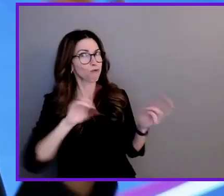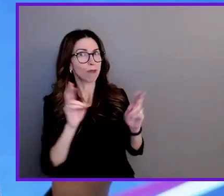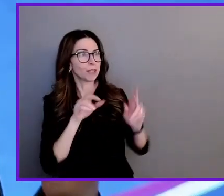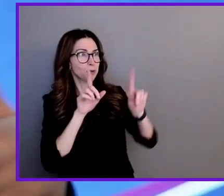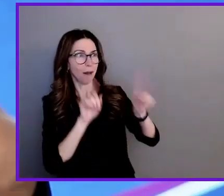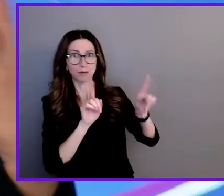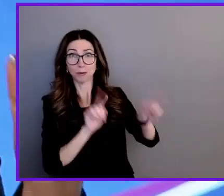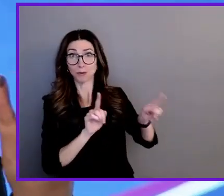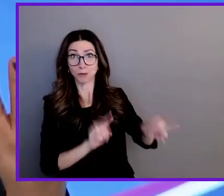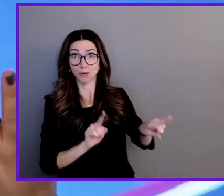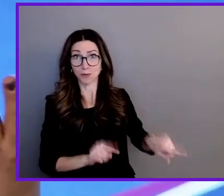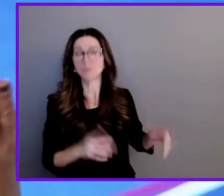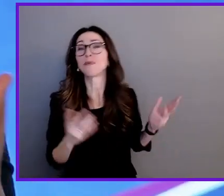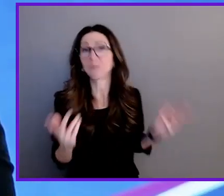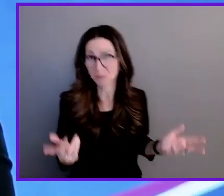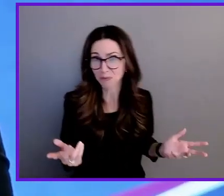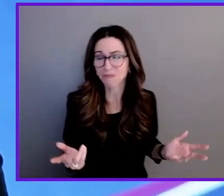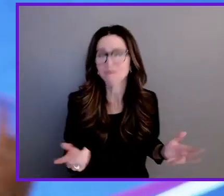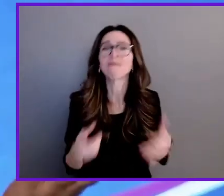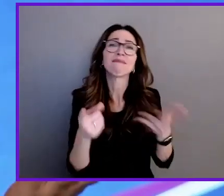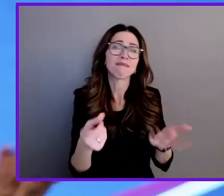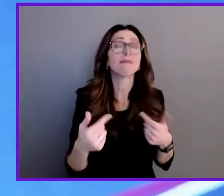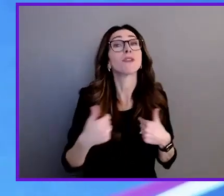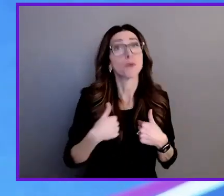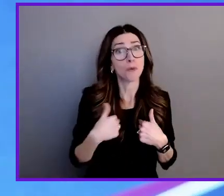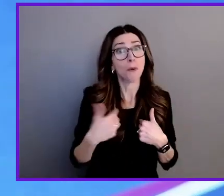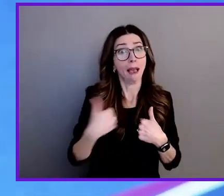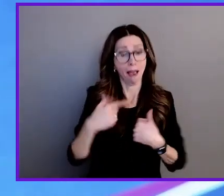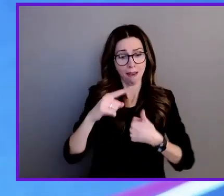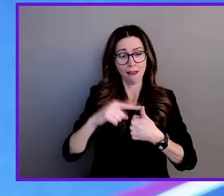because in the invitation, we asked people to send us questions in advance if